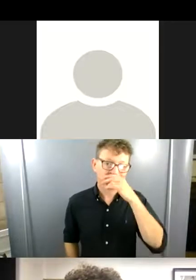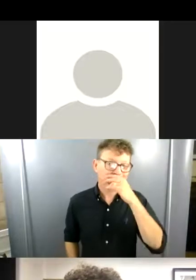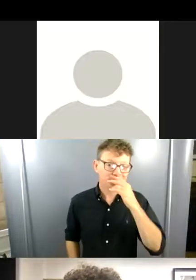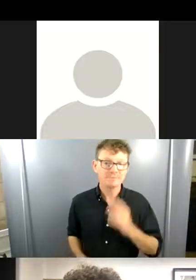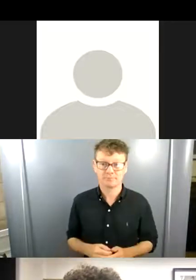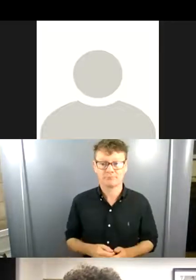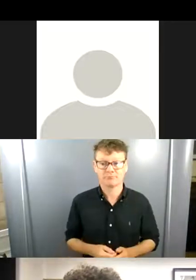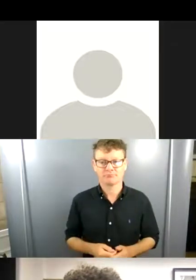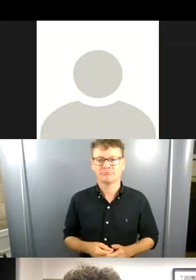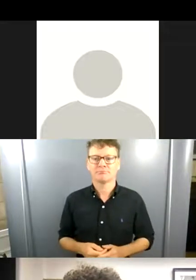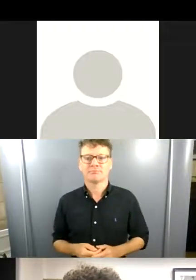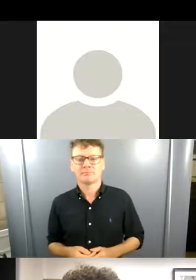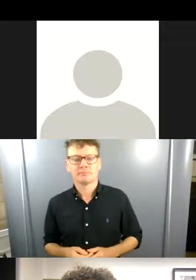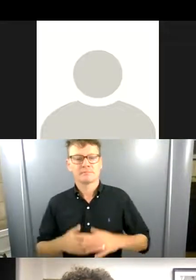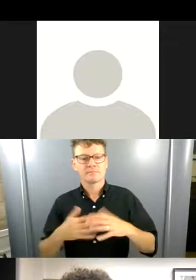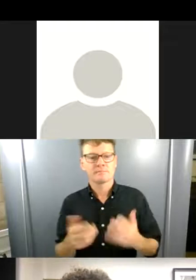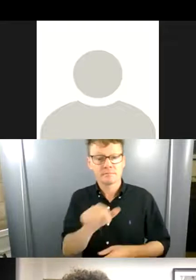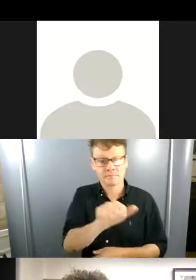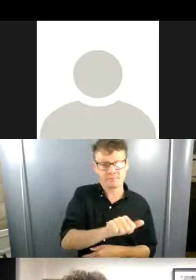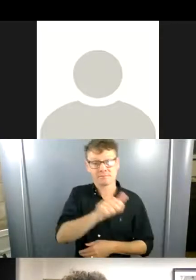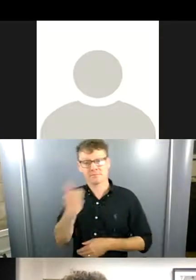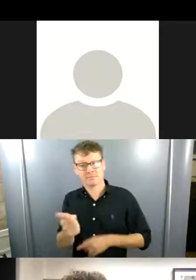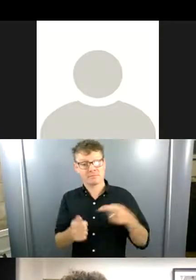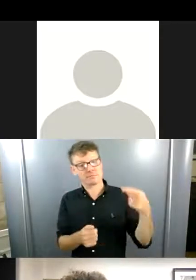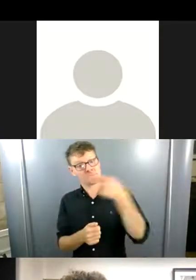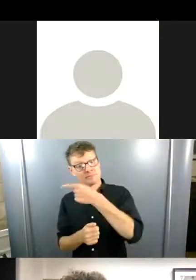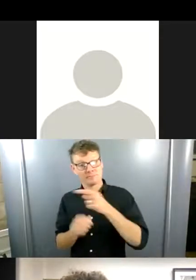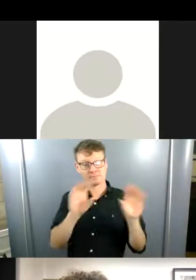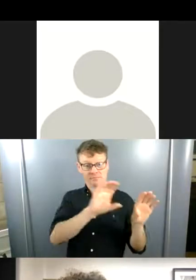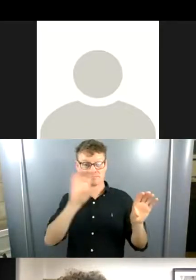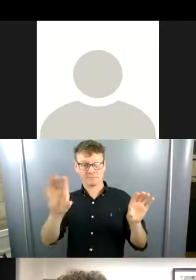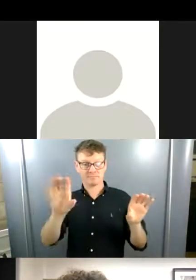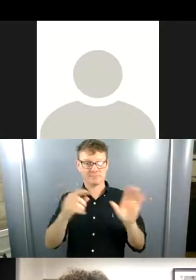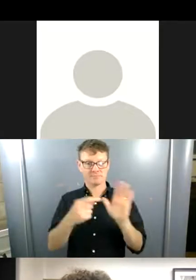and then Rachel Meiyinbara is demonstrating one of these classic kinship signs which you